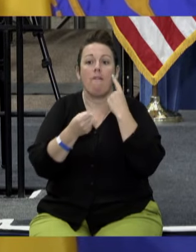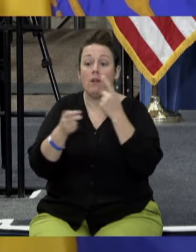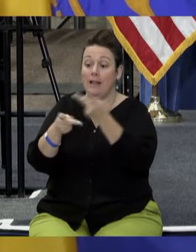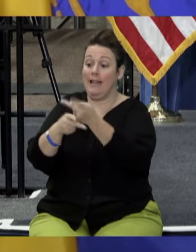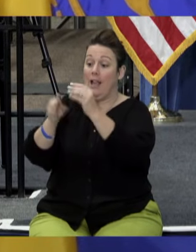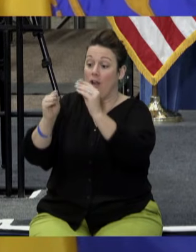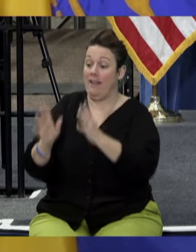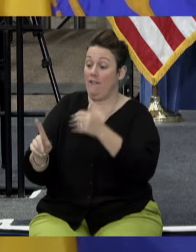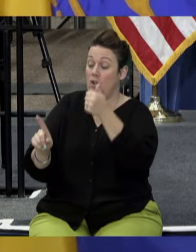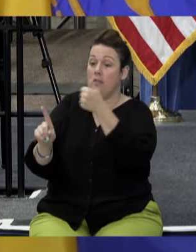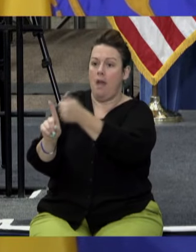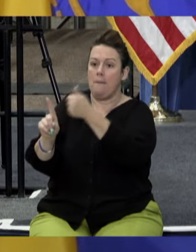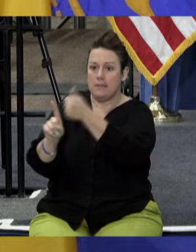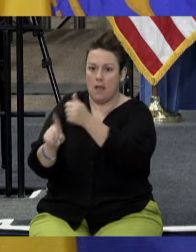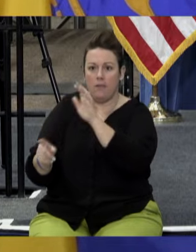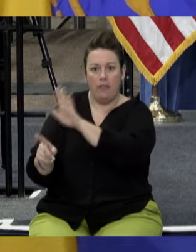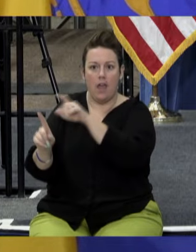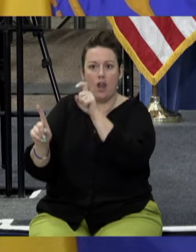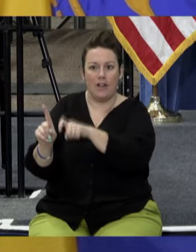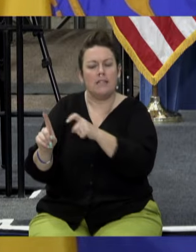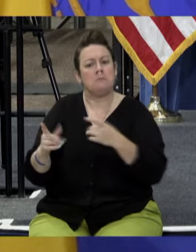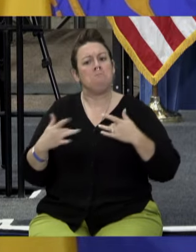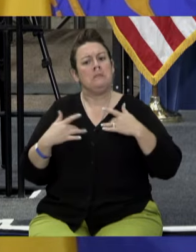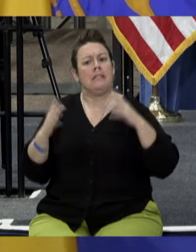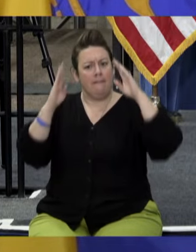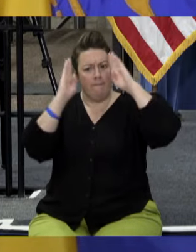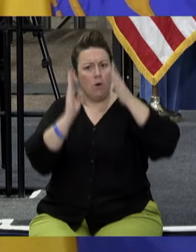We tend to focus on the person that they're caring for. And by the way,